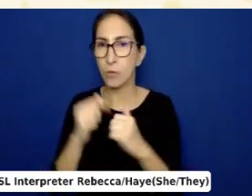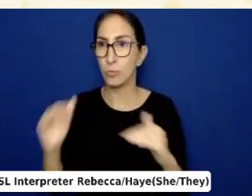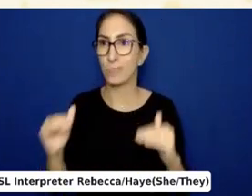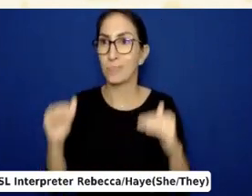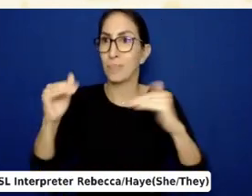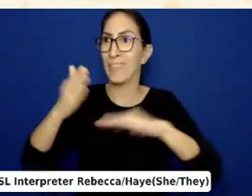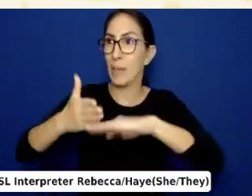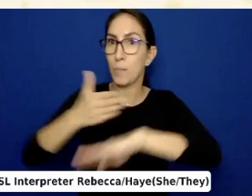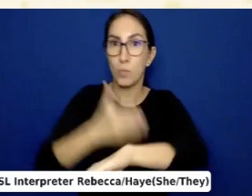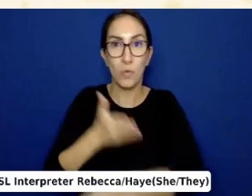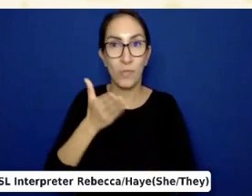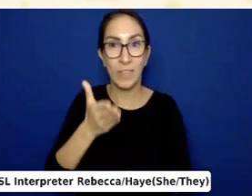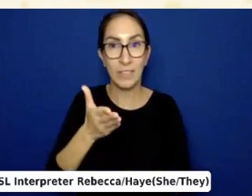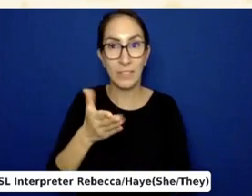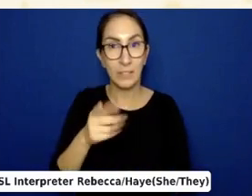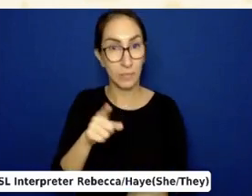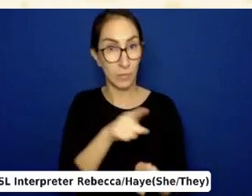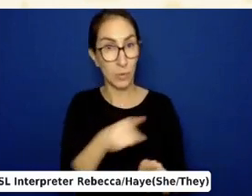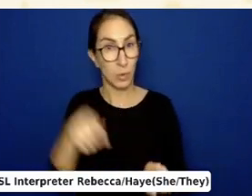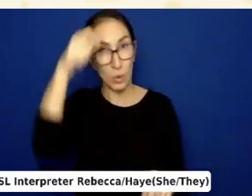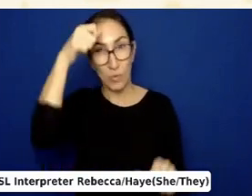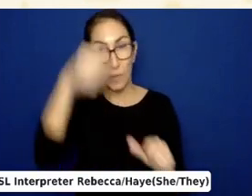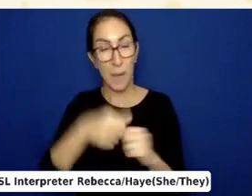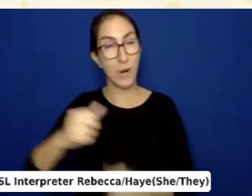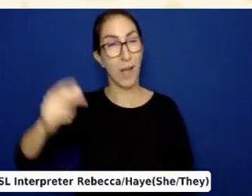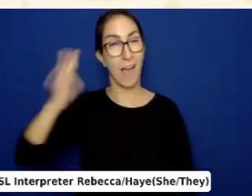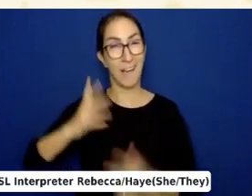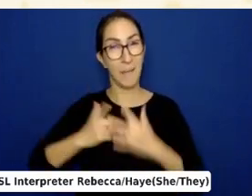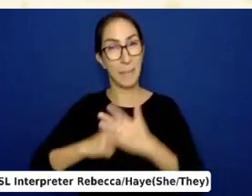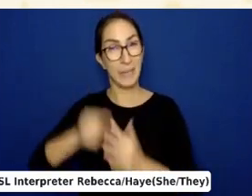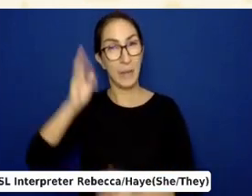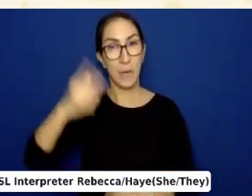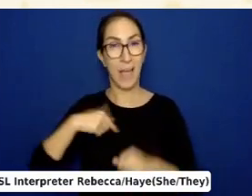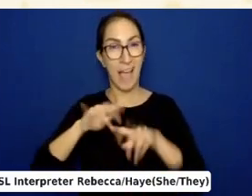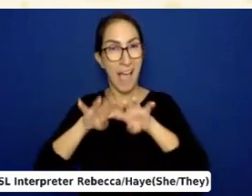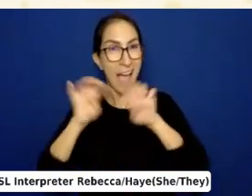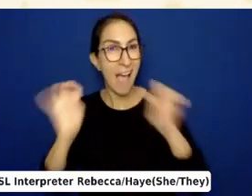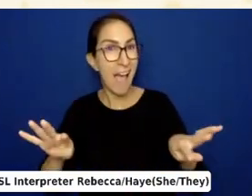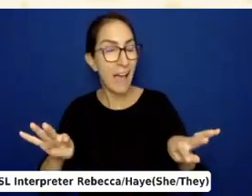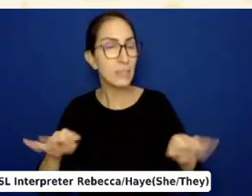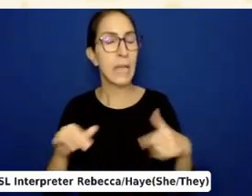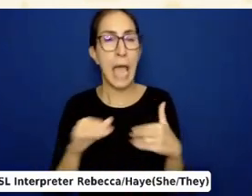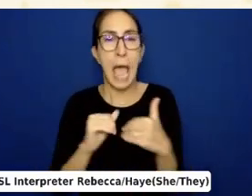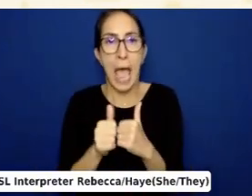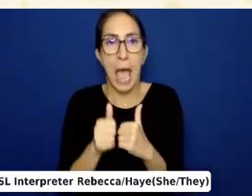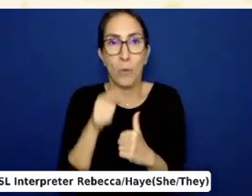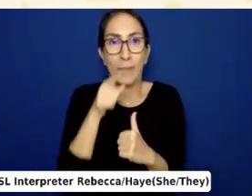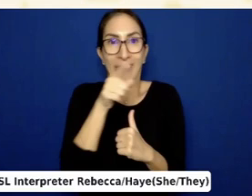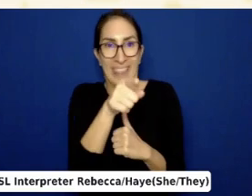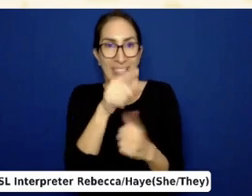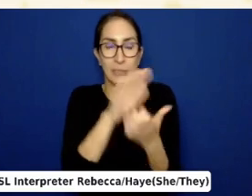that I talked about at the beginning of the presentation? It's, like, How can we create this accessible? Even the text,